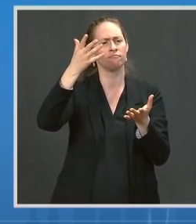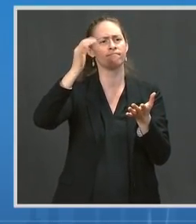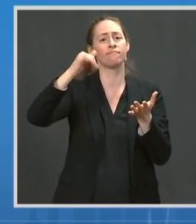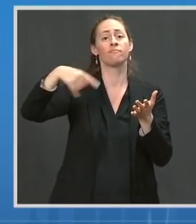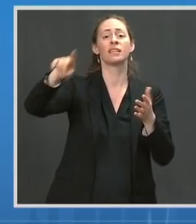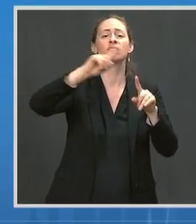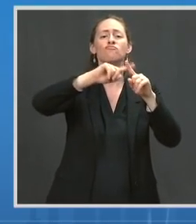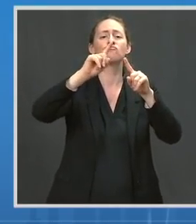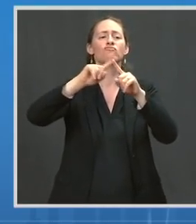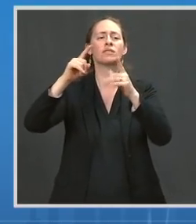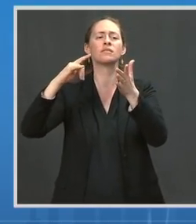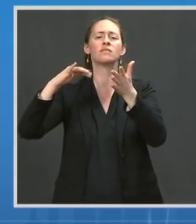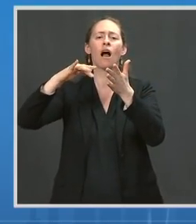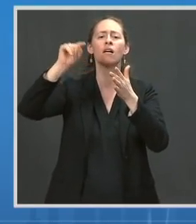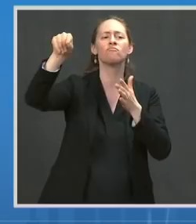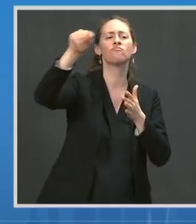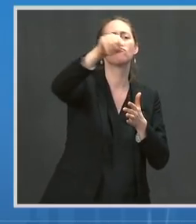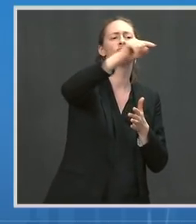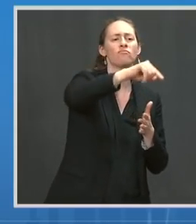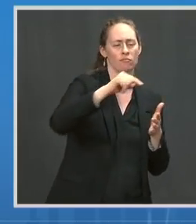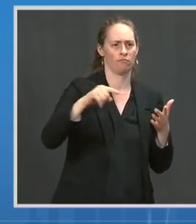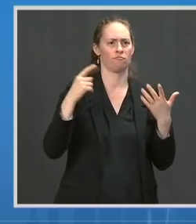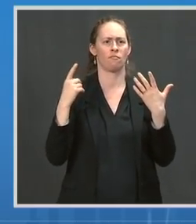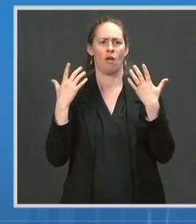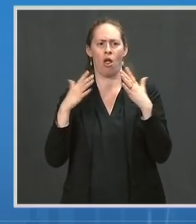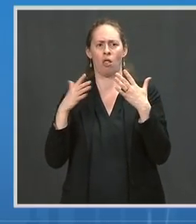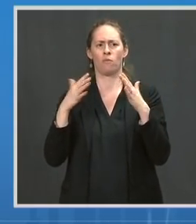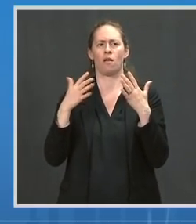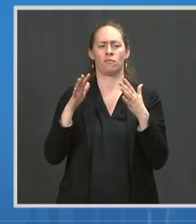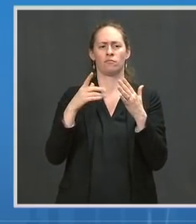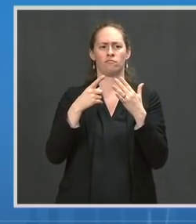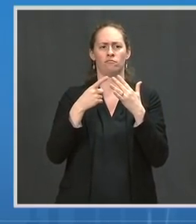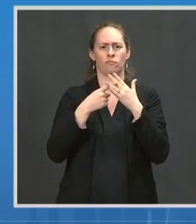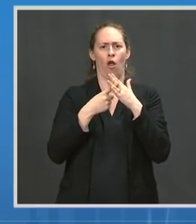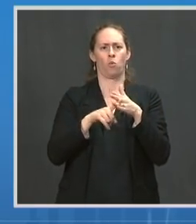of the original wild-type virus vaccine,